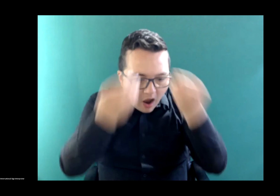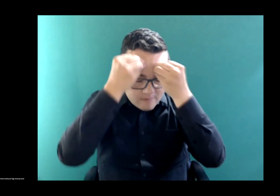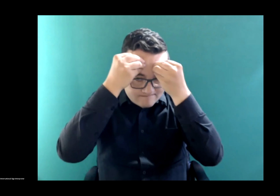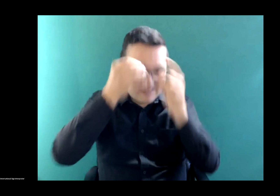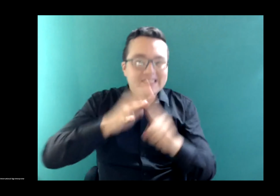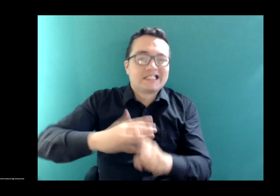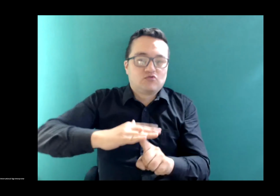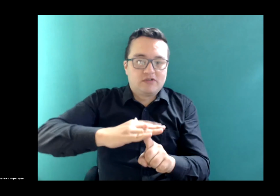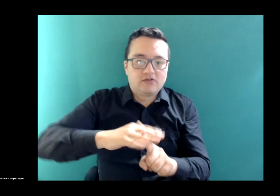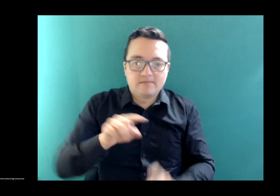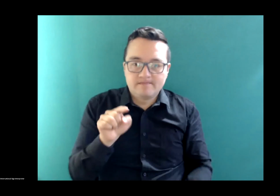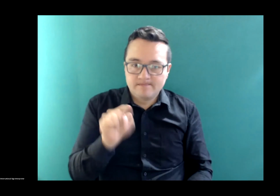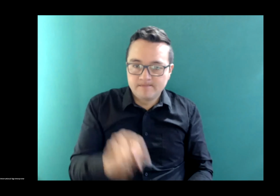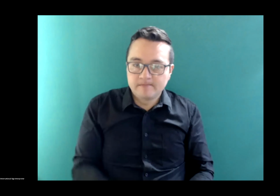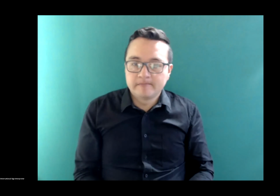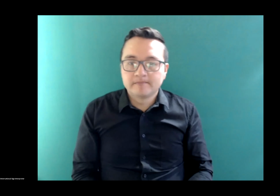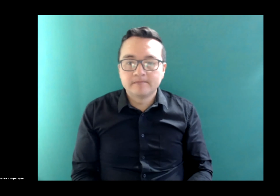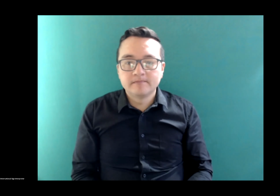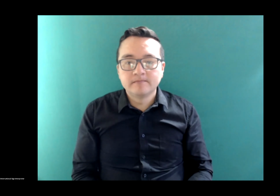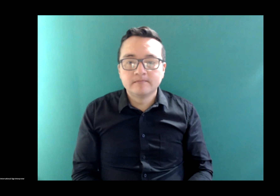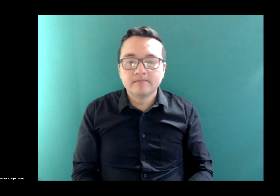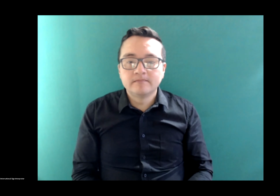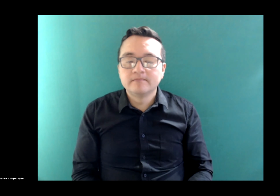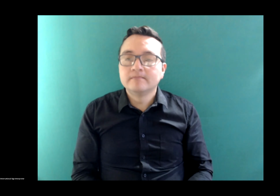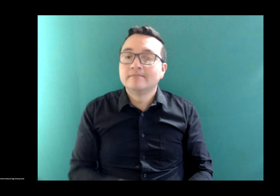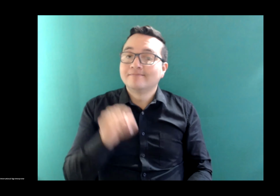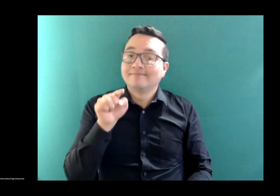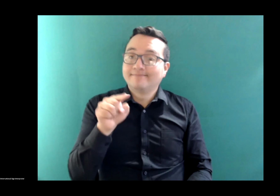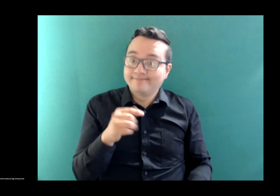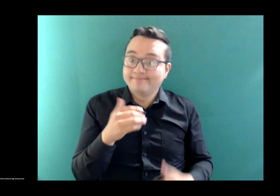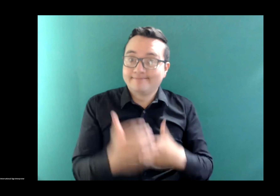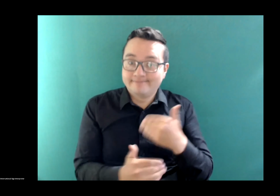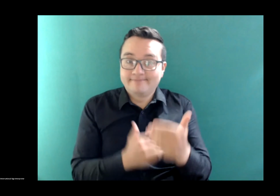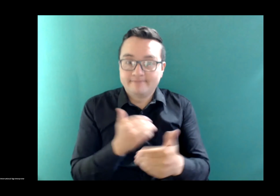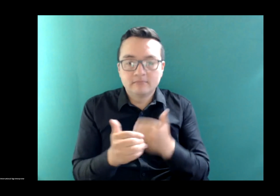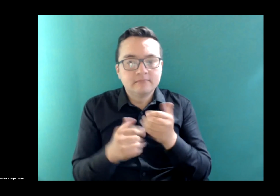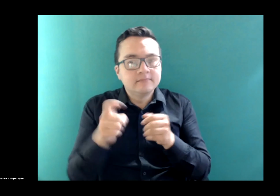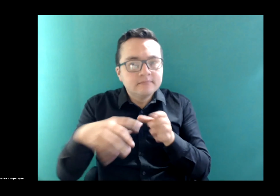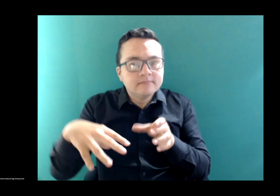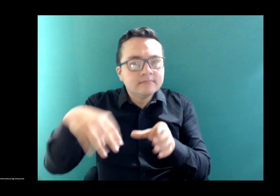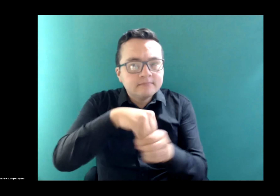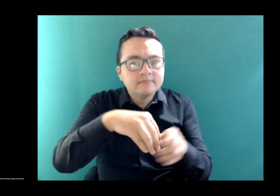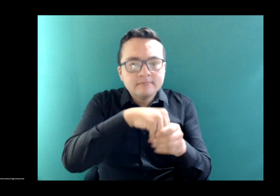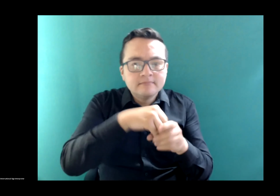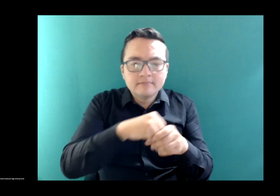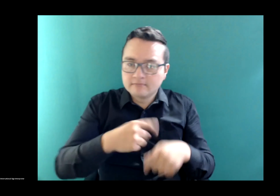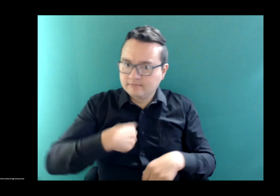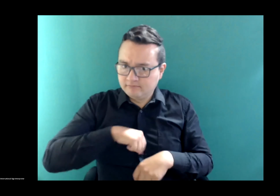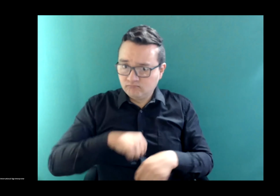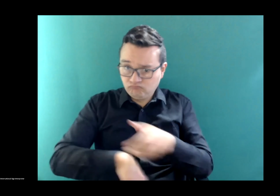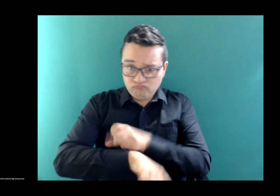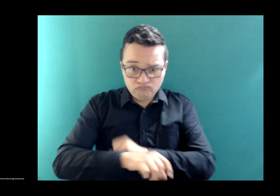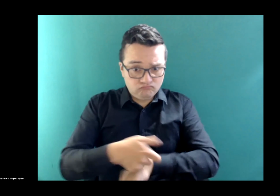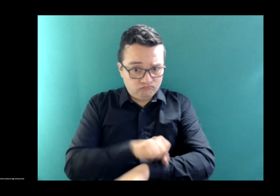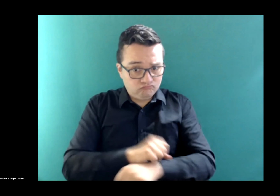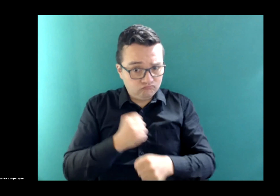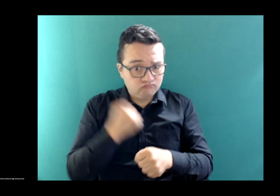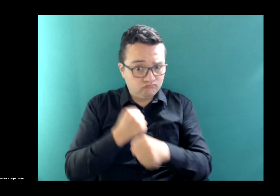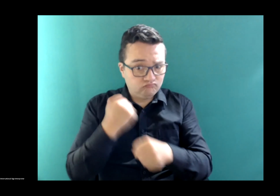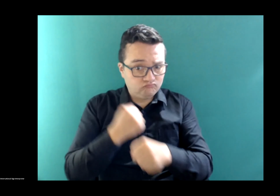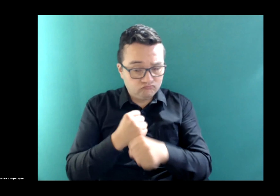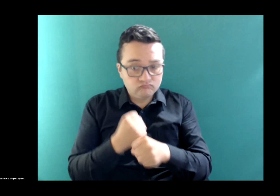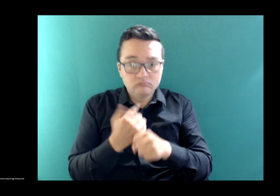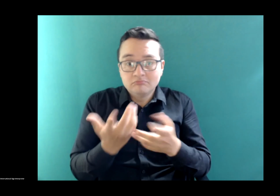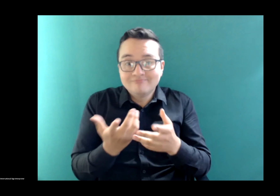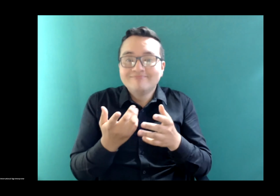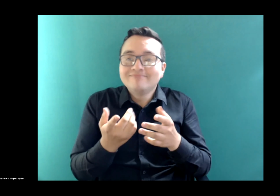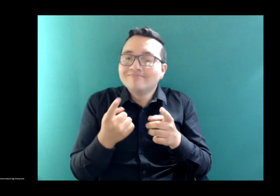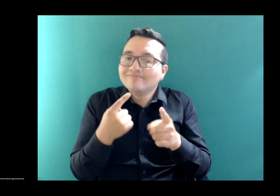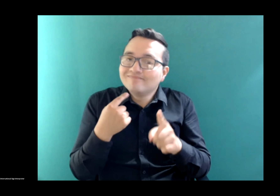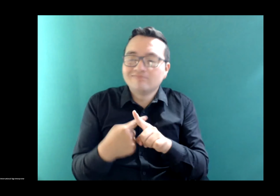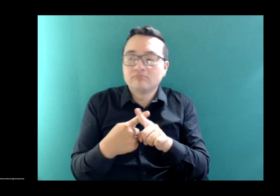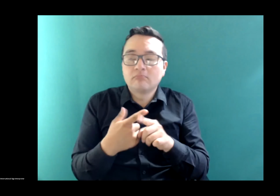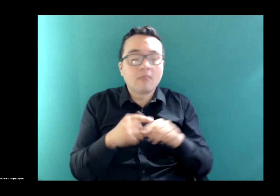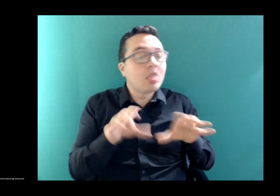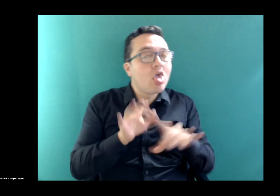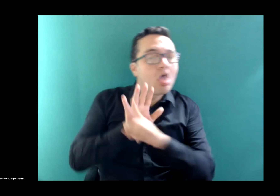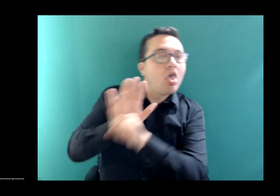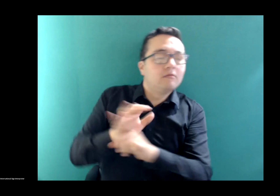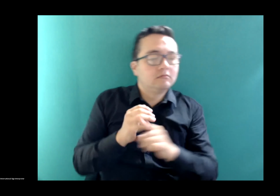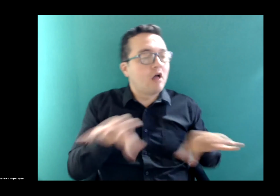So my submission would be - - what are the gaps, how much are we engaged in what would be the value added.